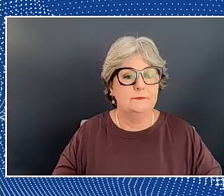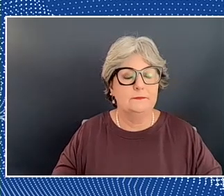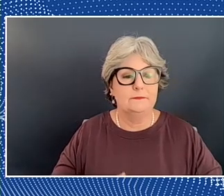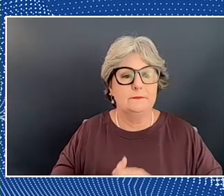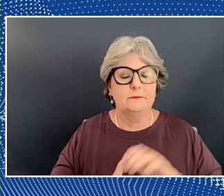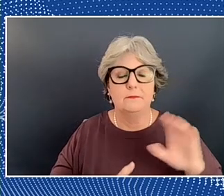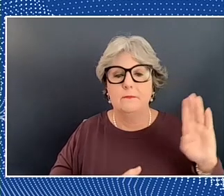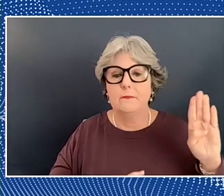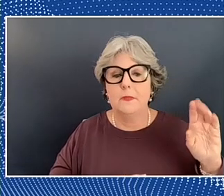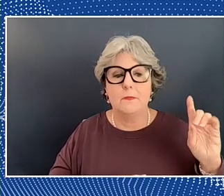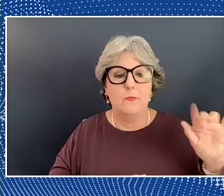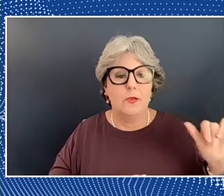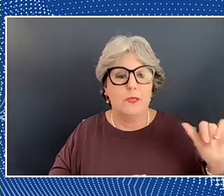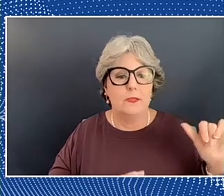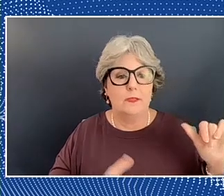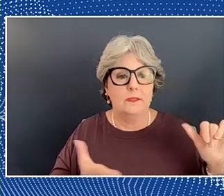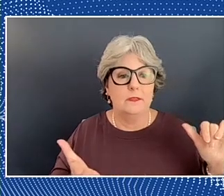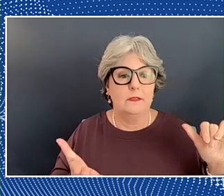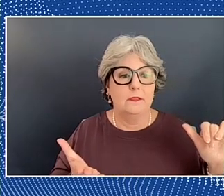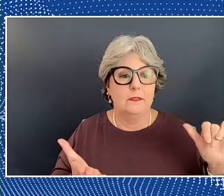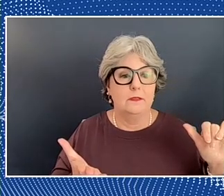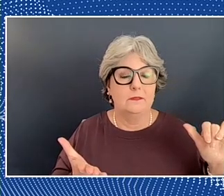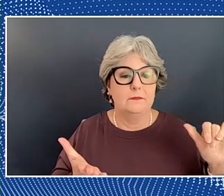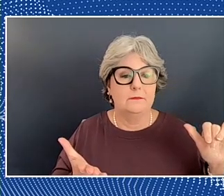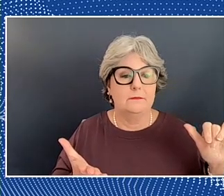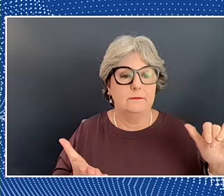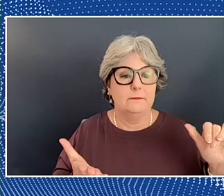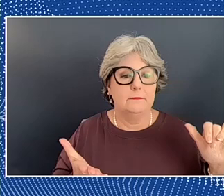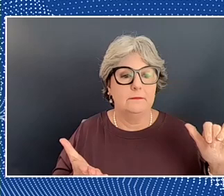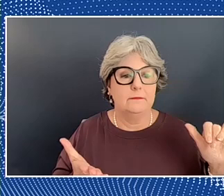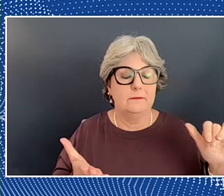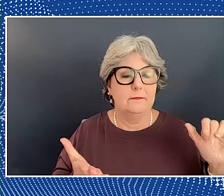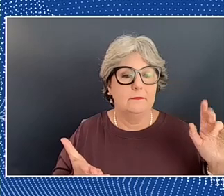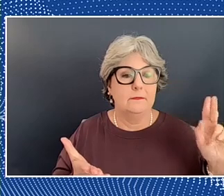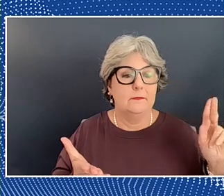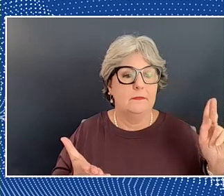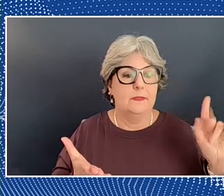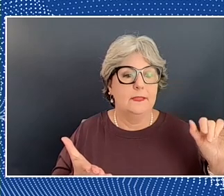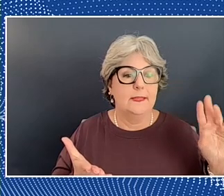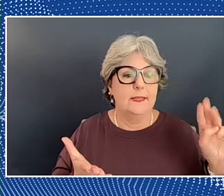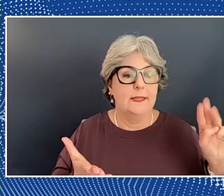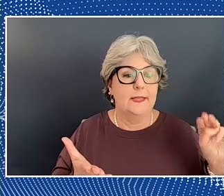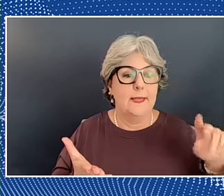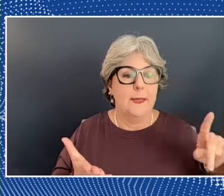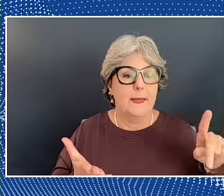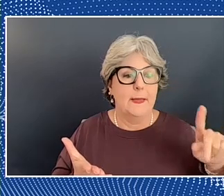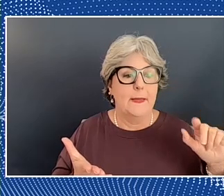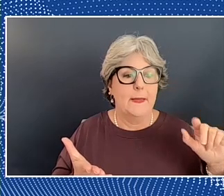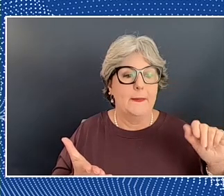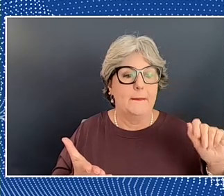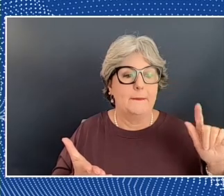Alright. We just got confirmation that Pam Patterson is our next speaker. She's here representing herself.